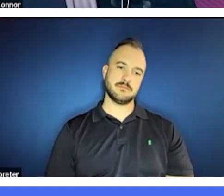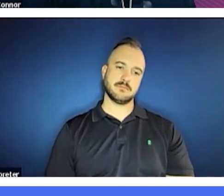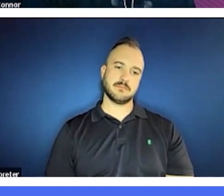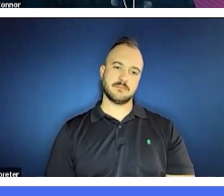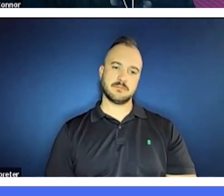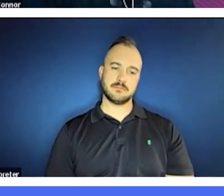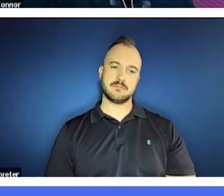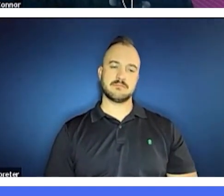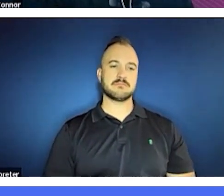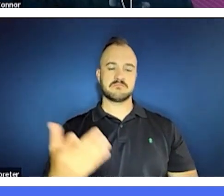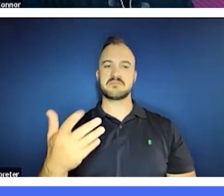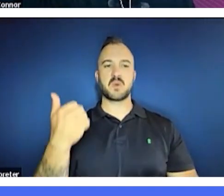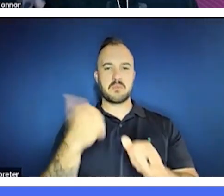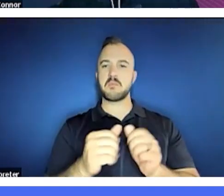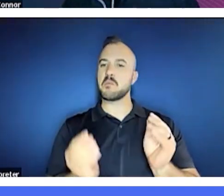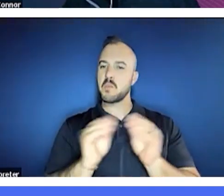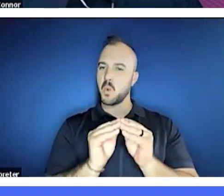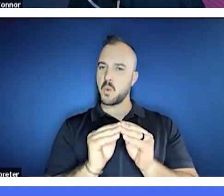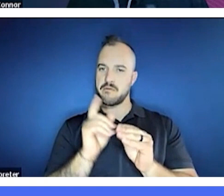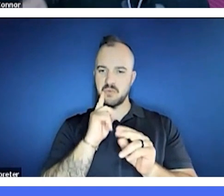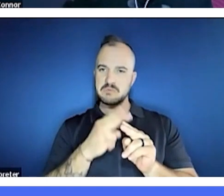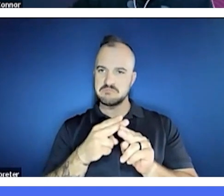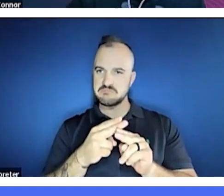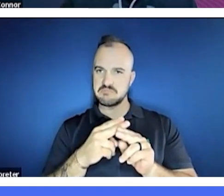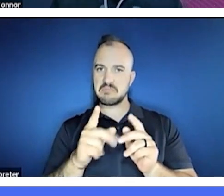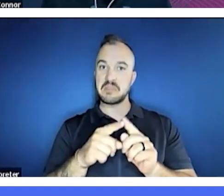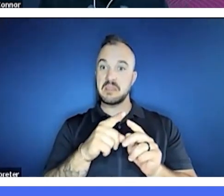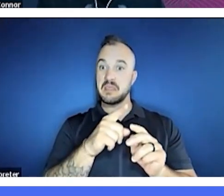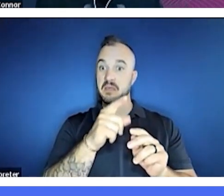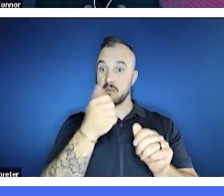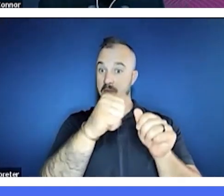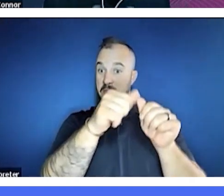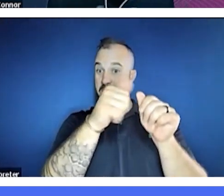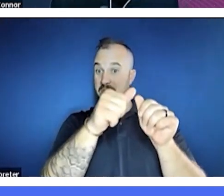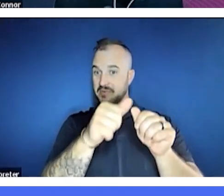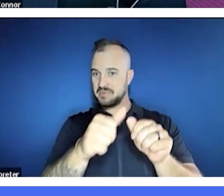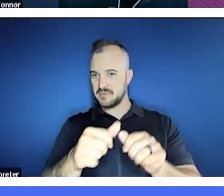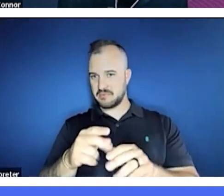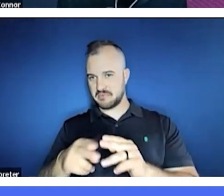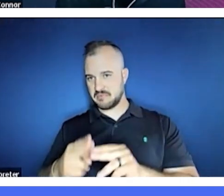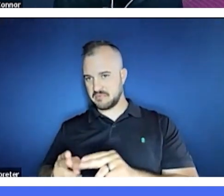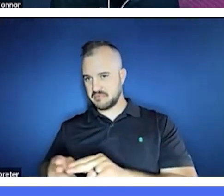you're gonna remember more for a split second and then it's gonna trail right back off again. So how can we break the forgetting curve?